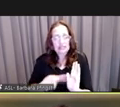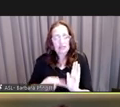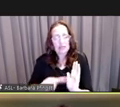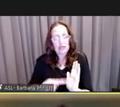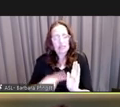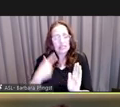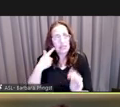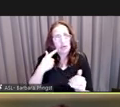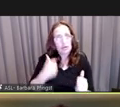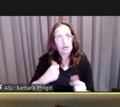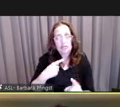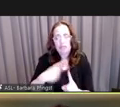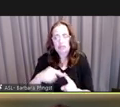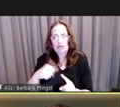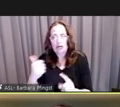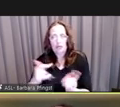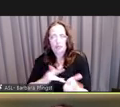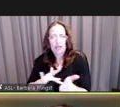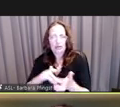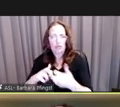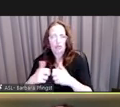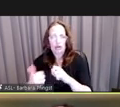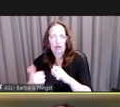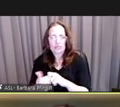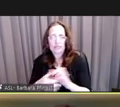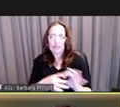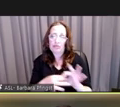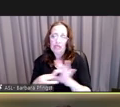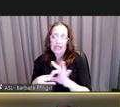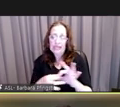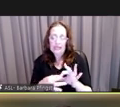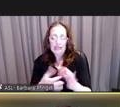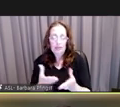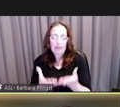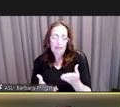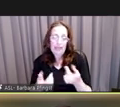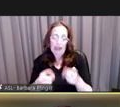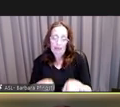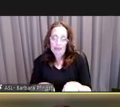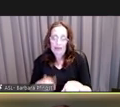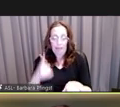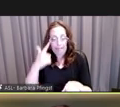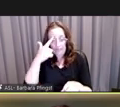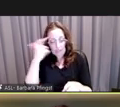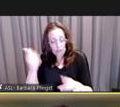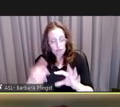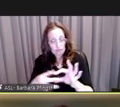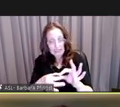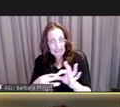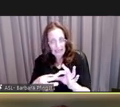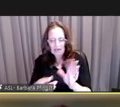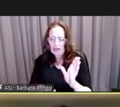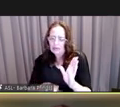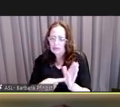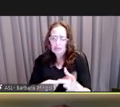That may be related. That may not be related. Sort of co-occurring. So that's an opportunity to identify those. And then start to think about: